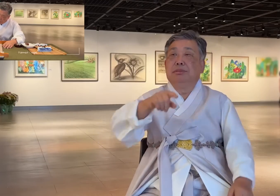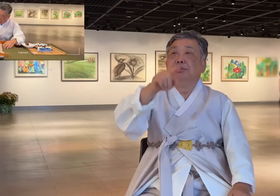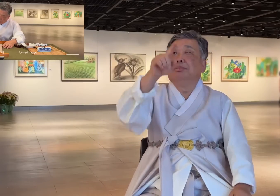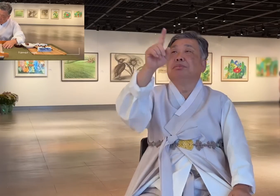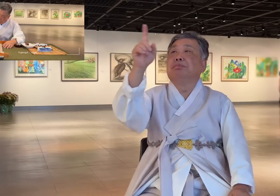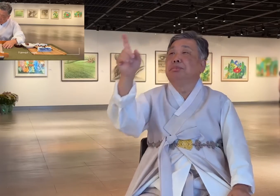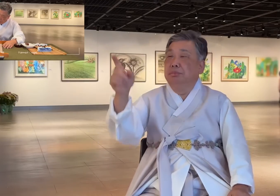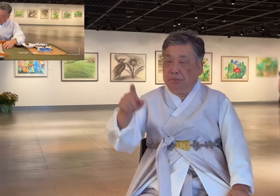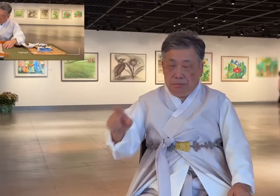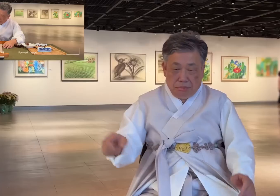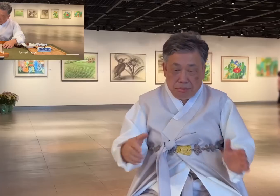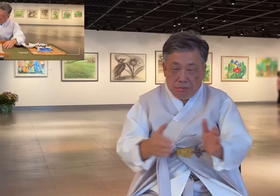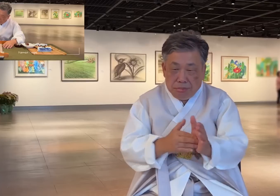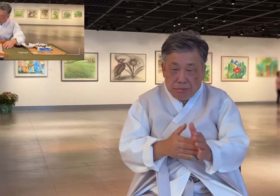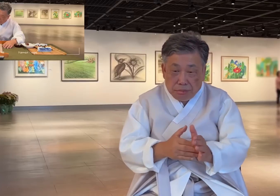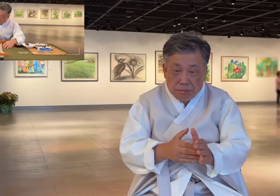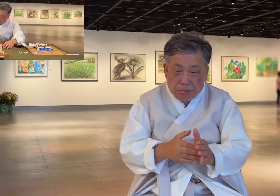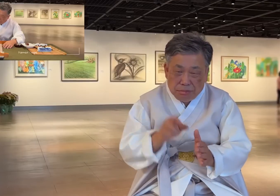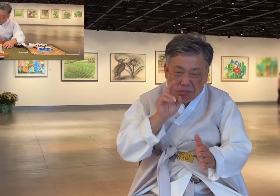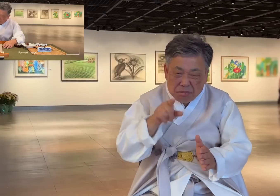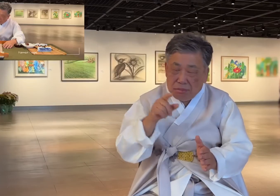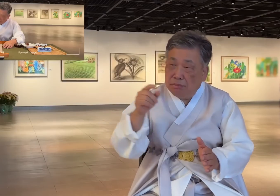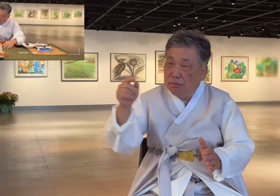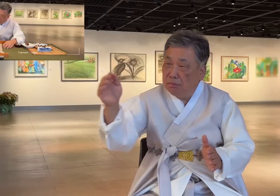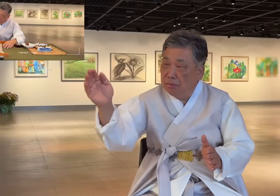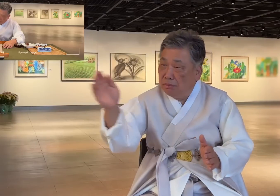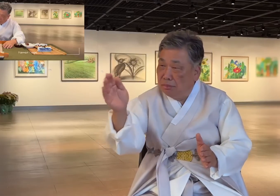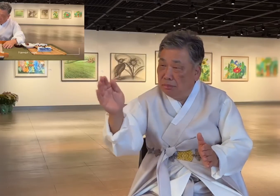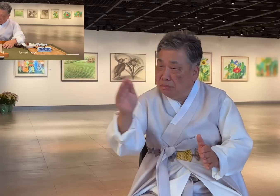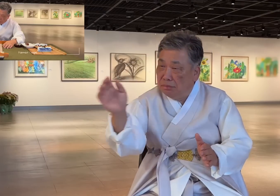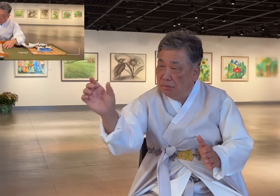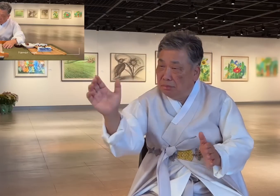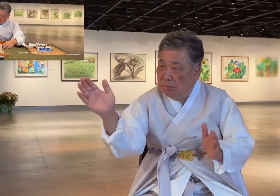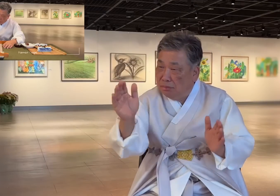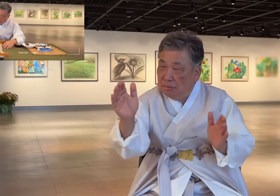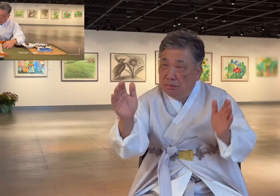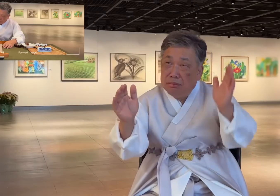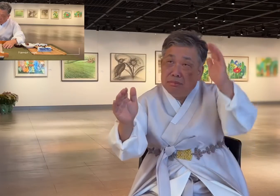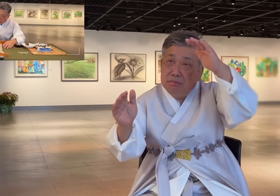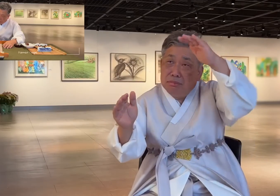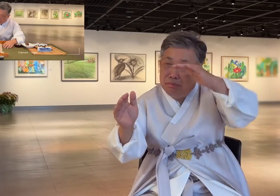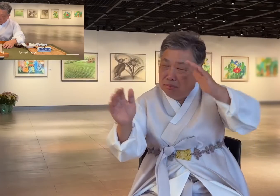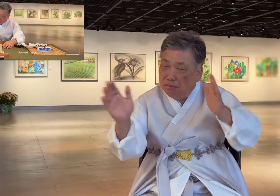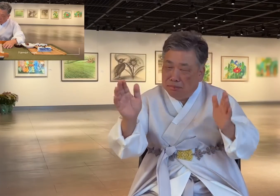The teacher gave advice on the direction and shape of the lines,